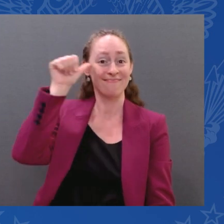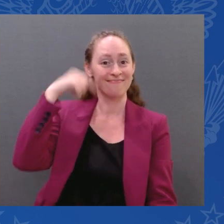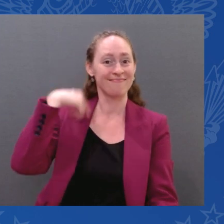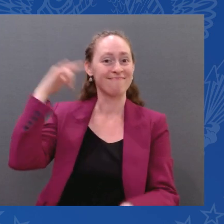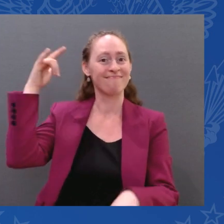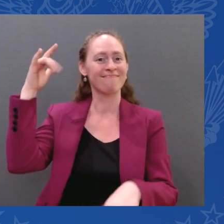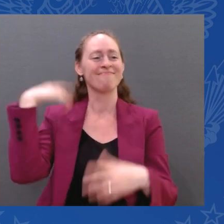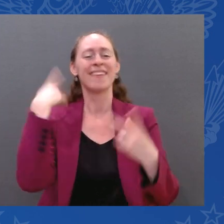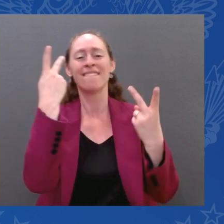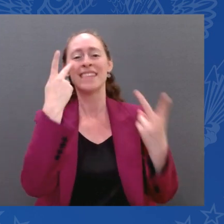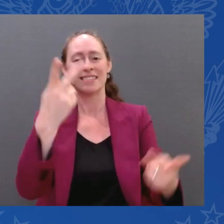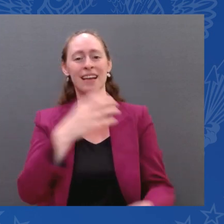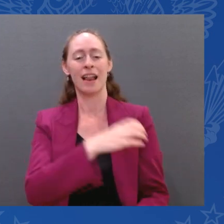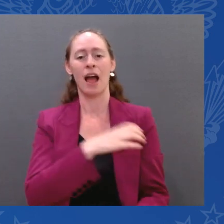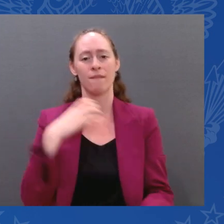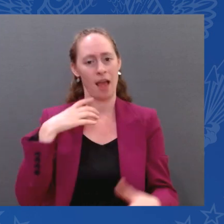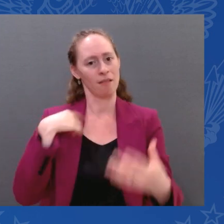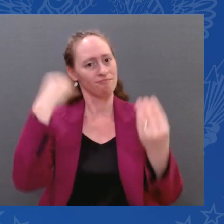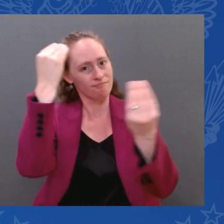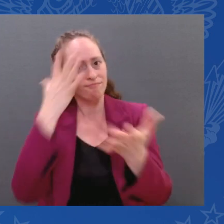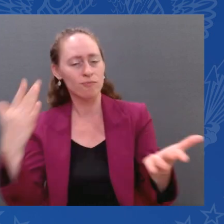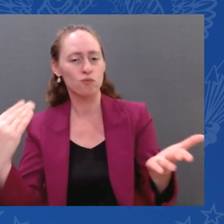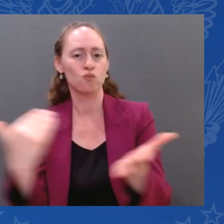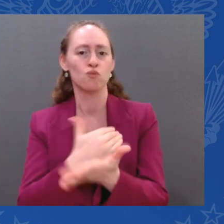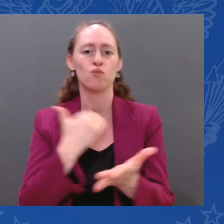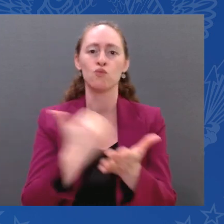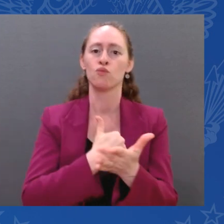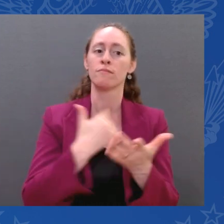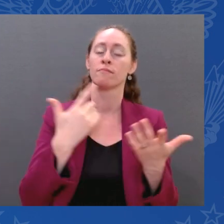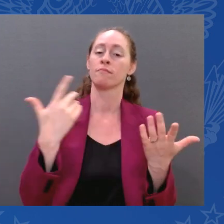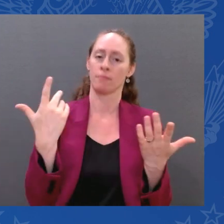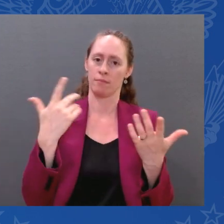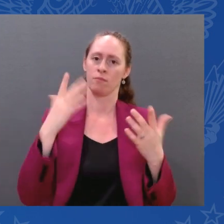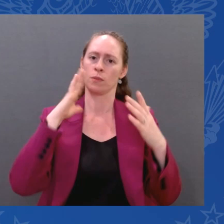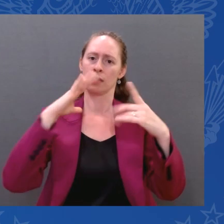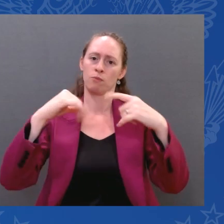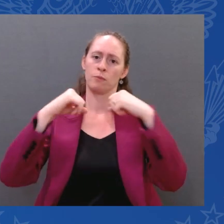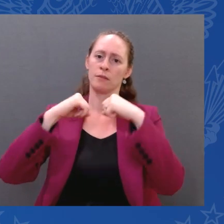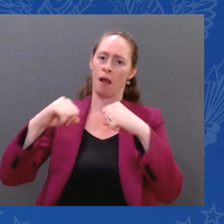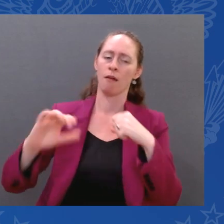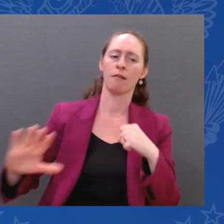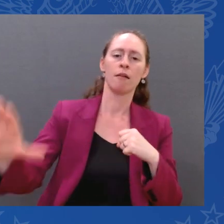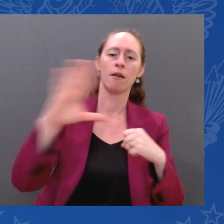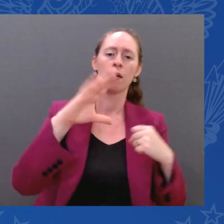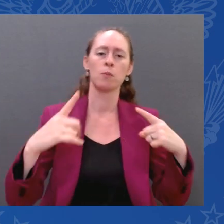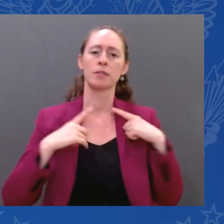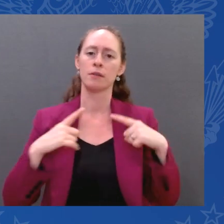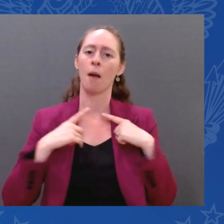Barbara, Rich Jr and the family, we felt him there. We felt him there with us and we talked about him